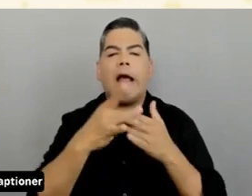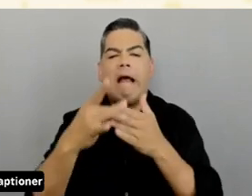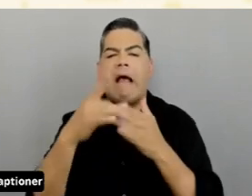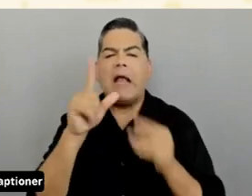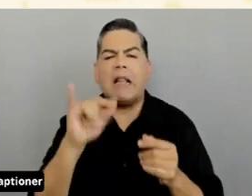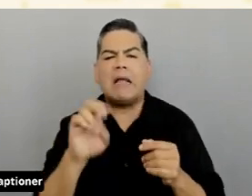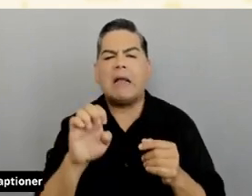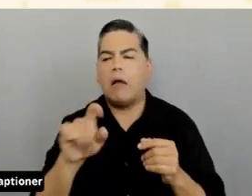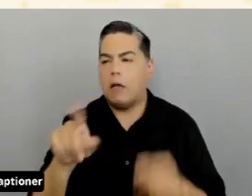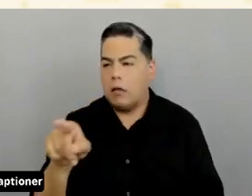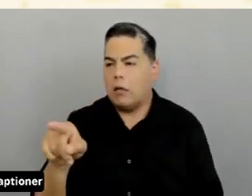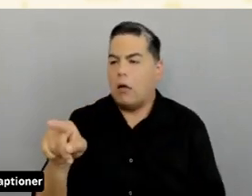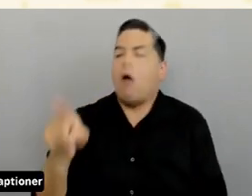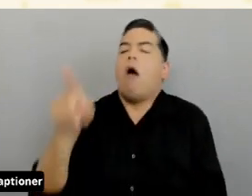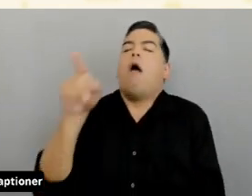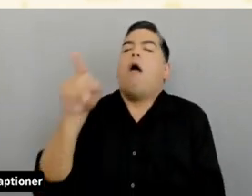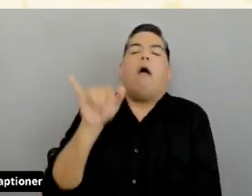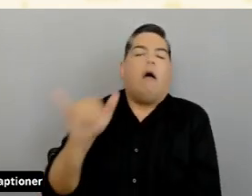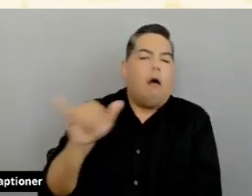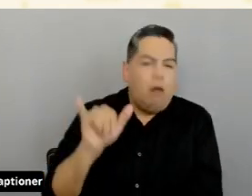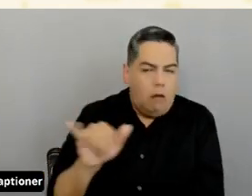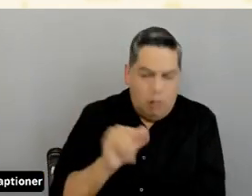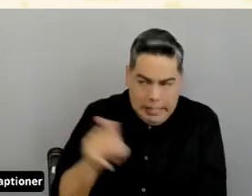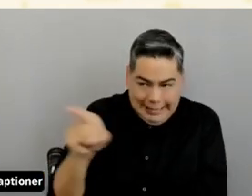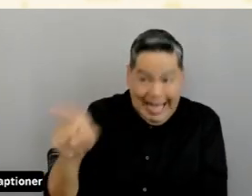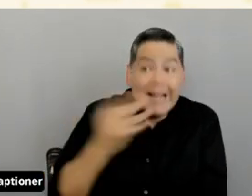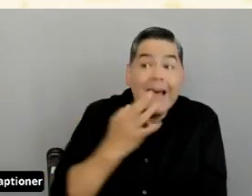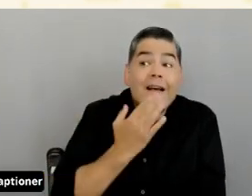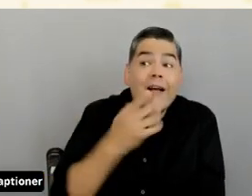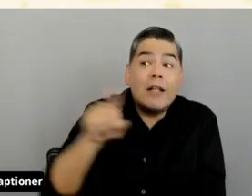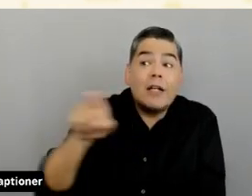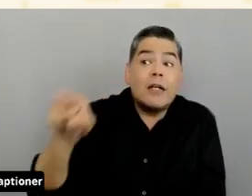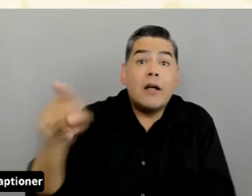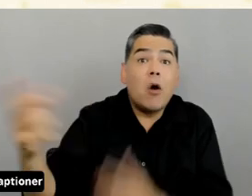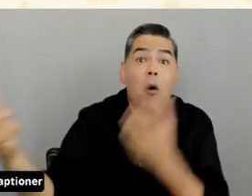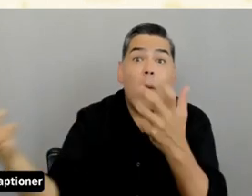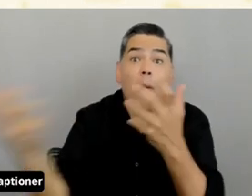so those colors are matching the minimum requirements